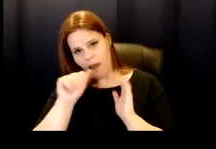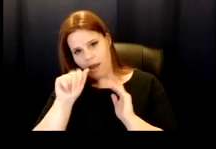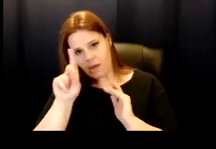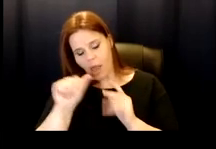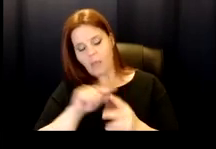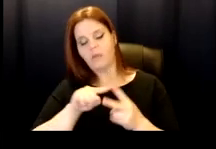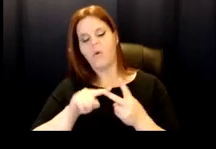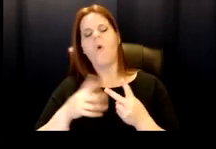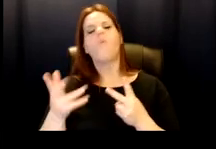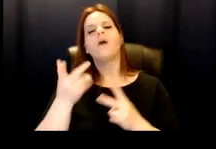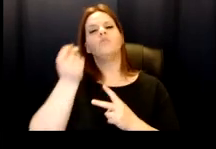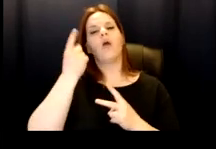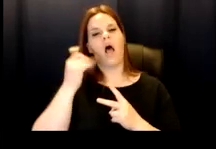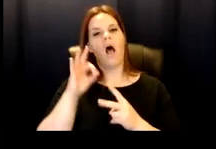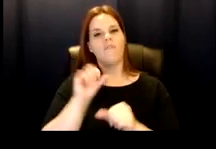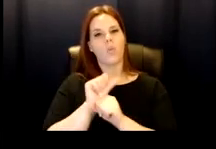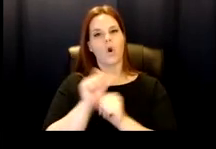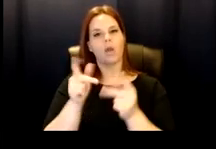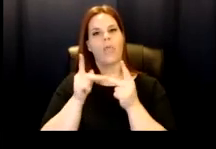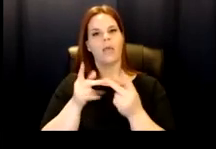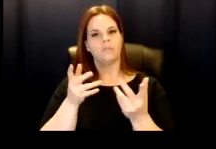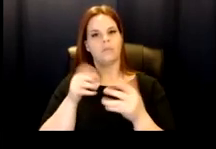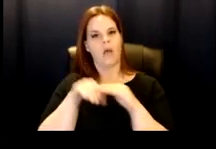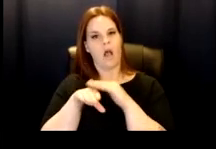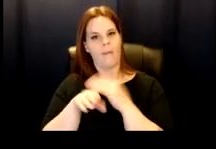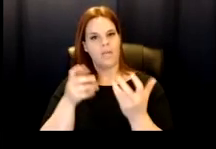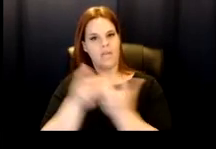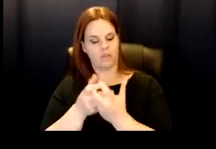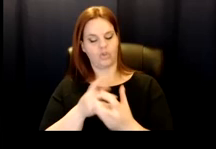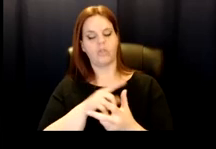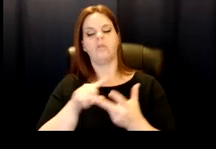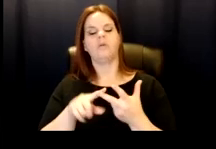of a workplace accommodation? What is your experience with the challenges in getting